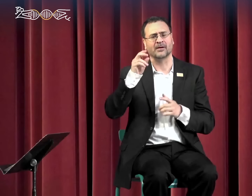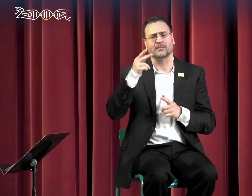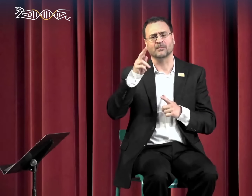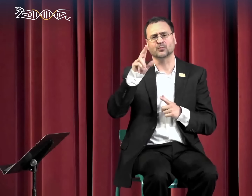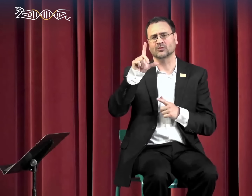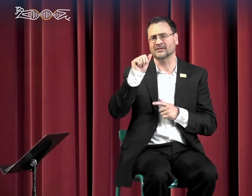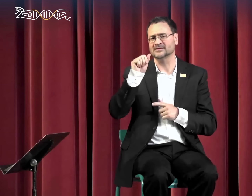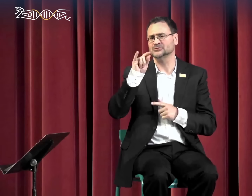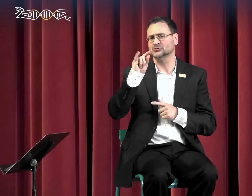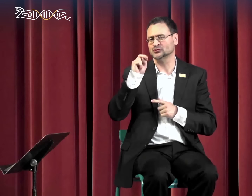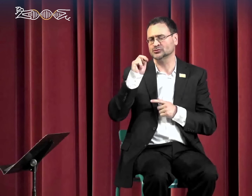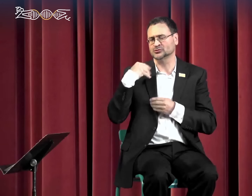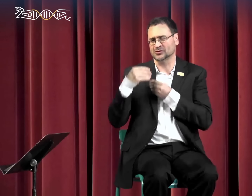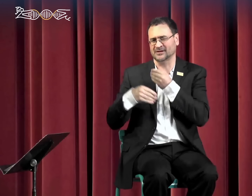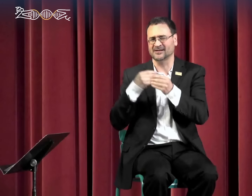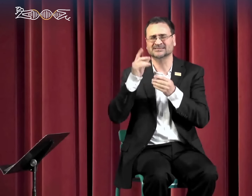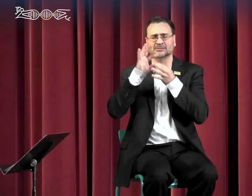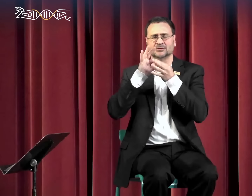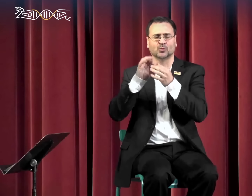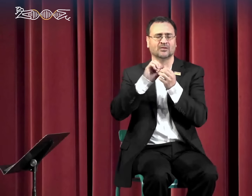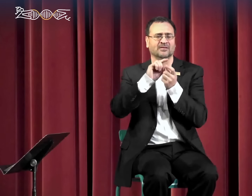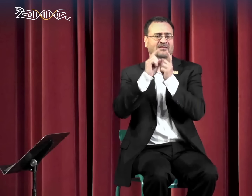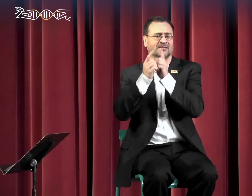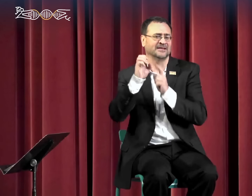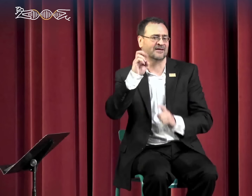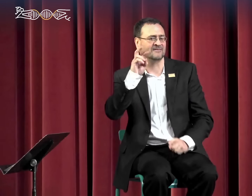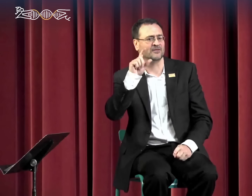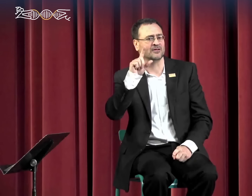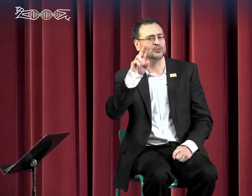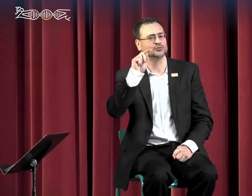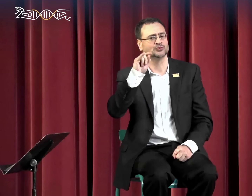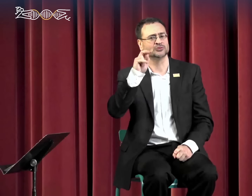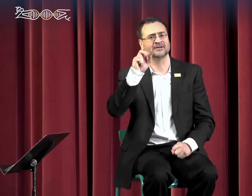but calling population entire population of people and the evolution of